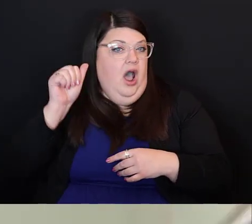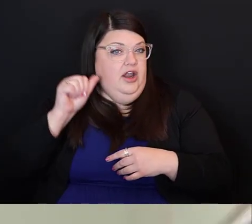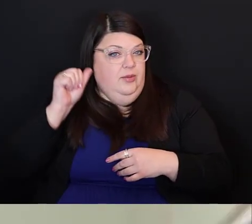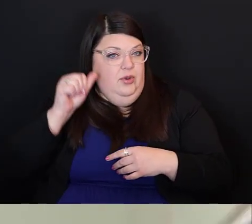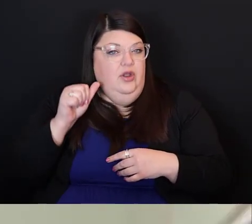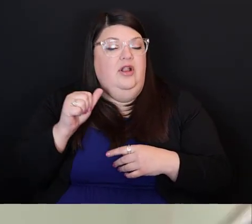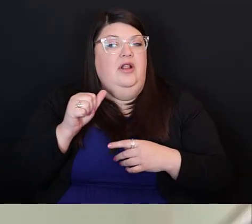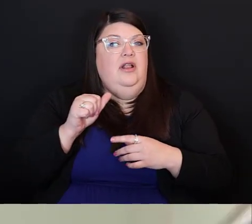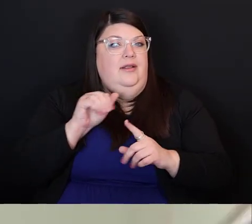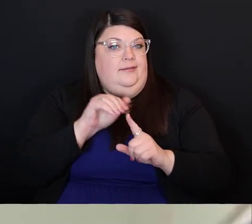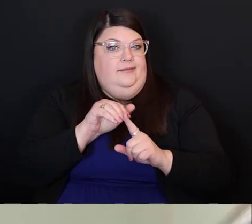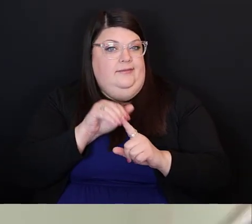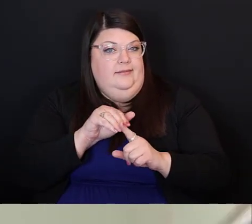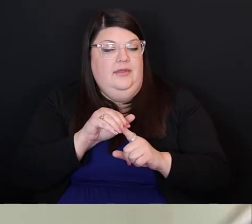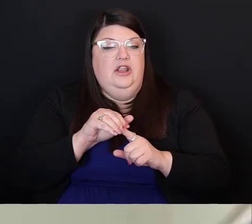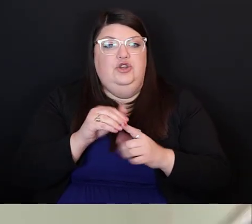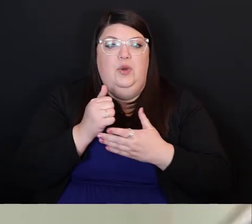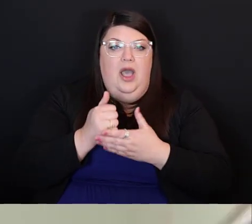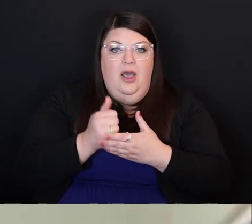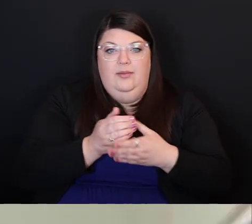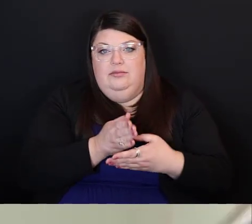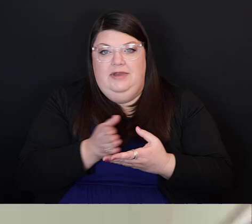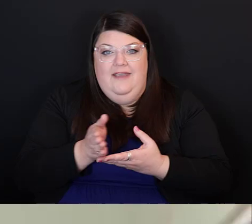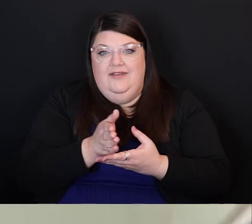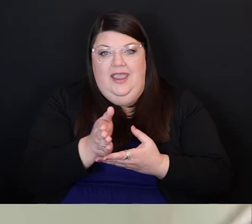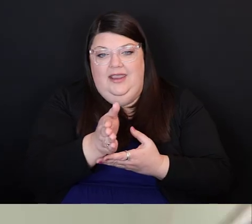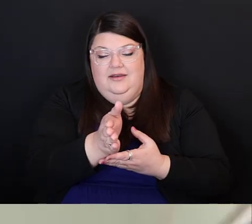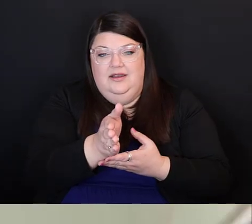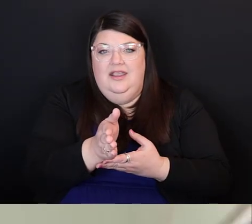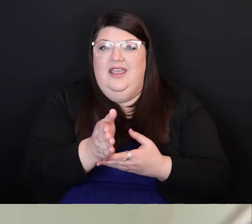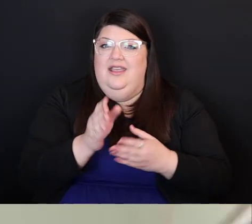And the standards are really important because we want to make sure that no